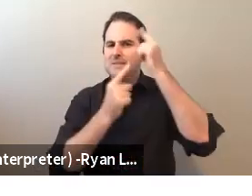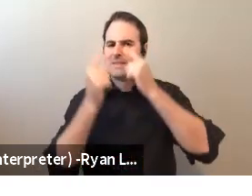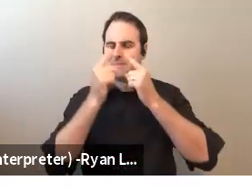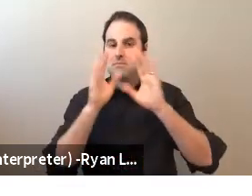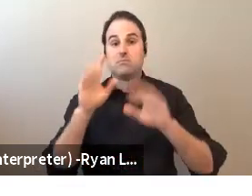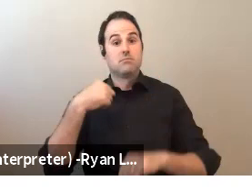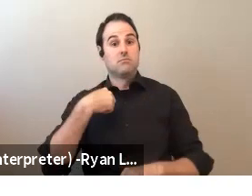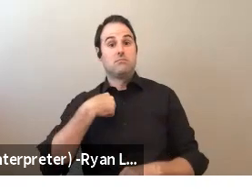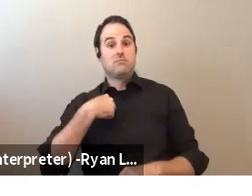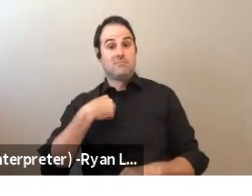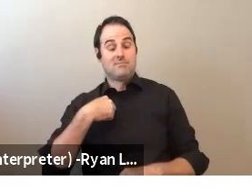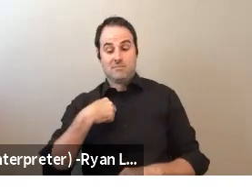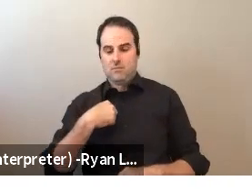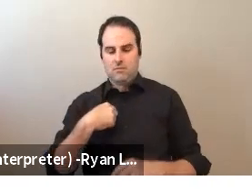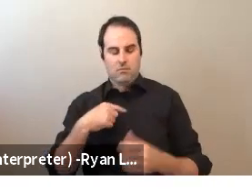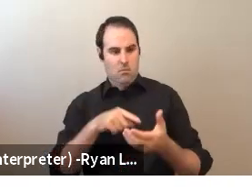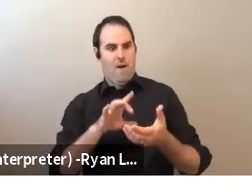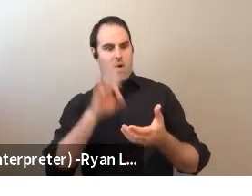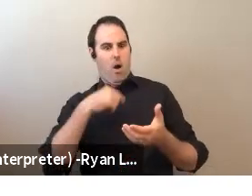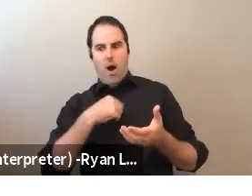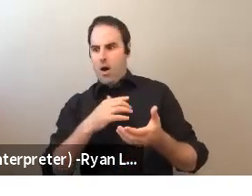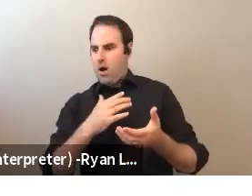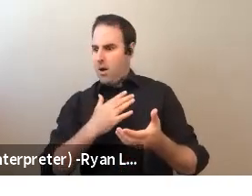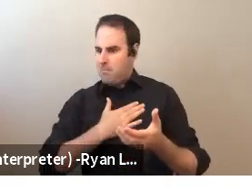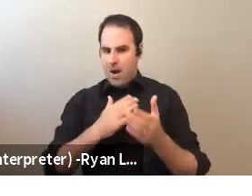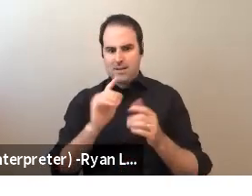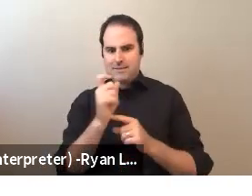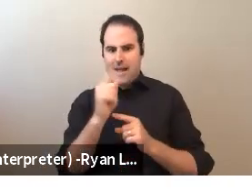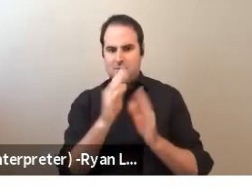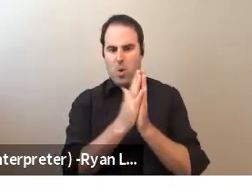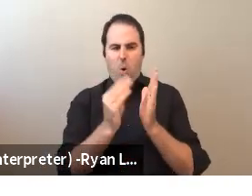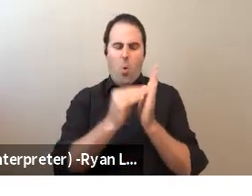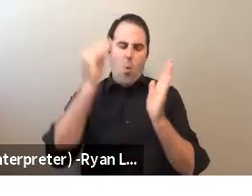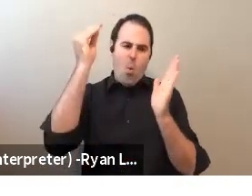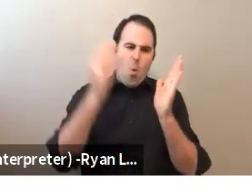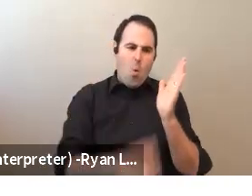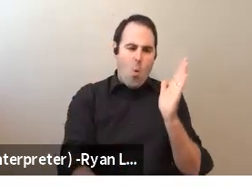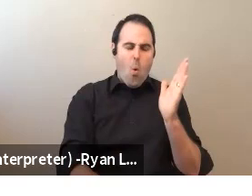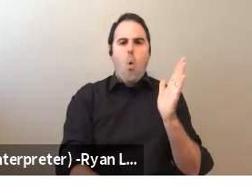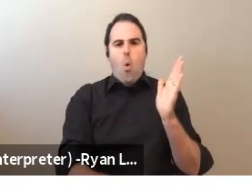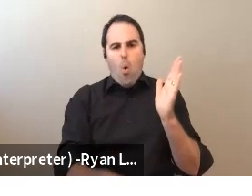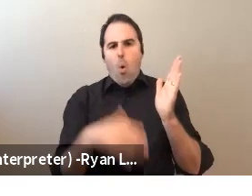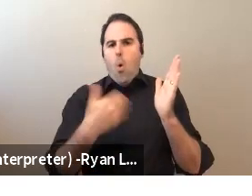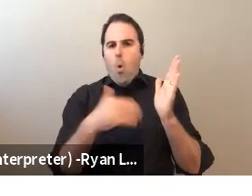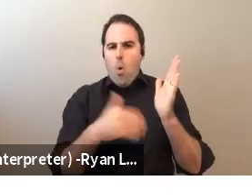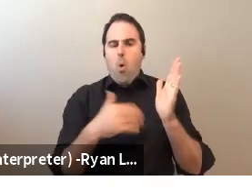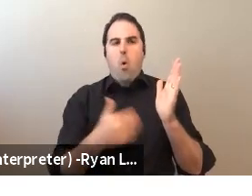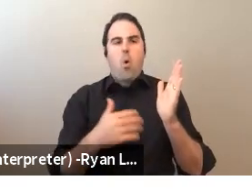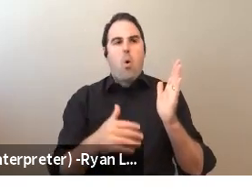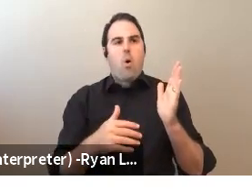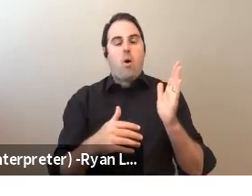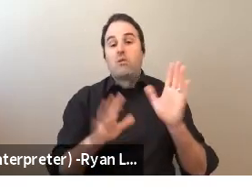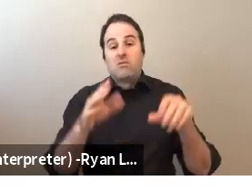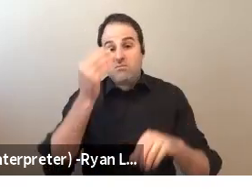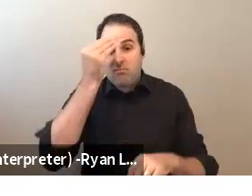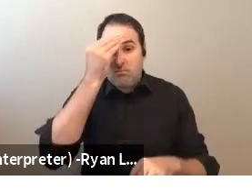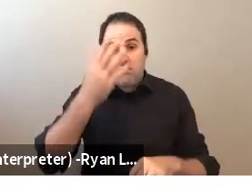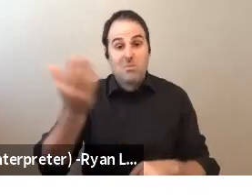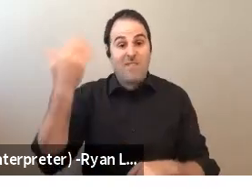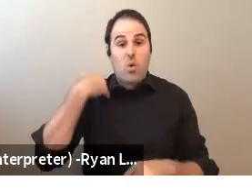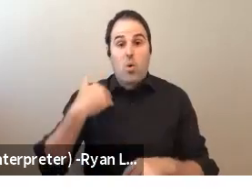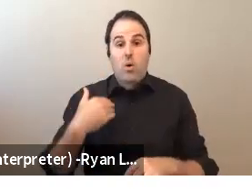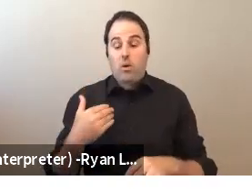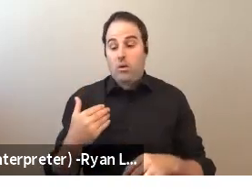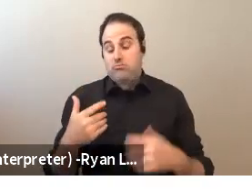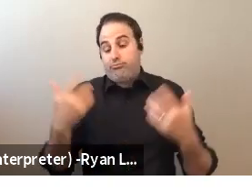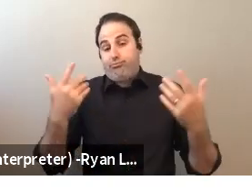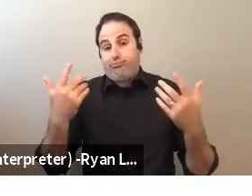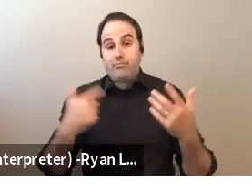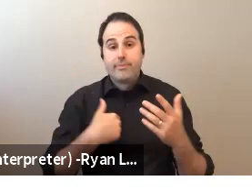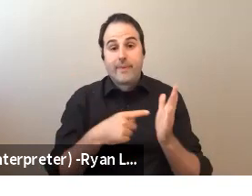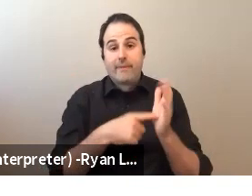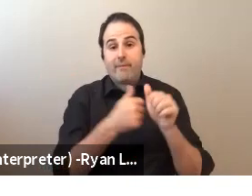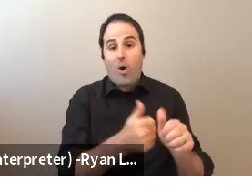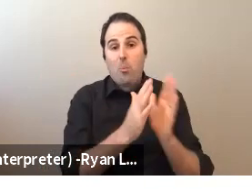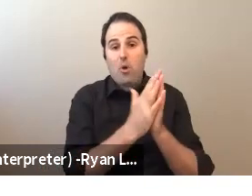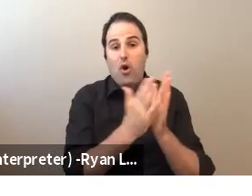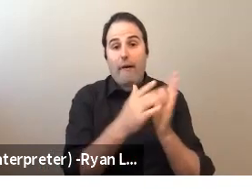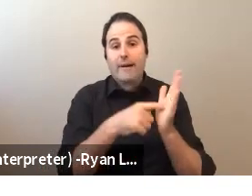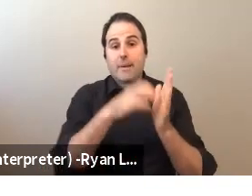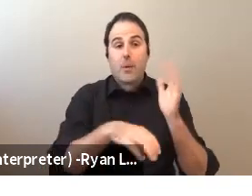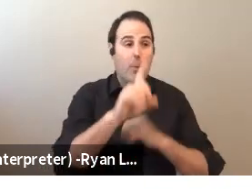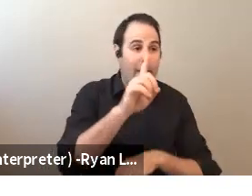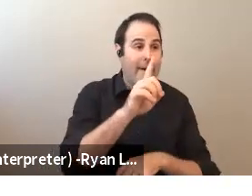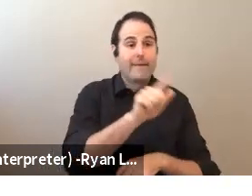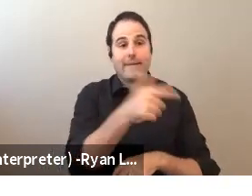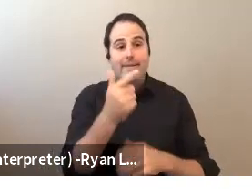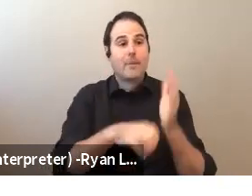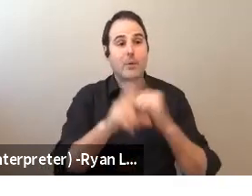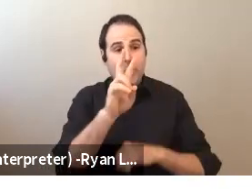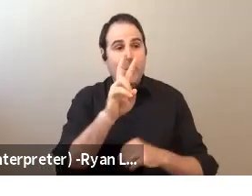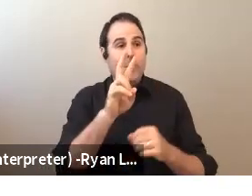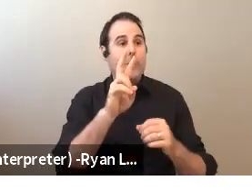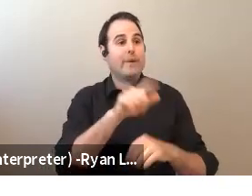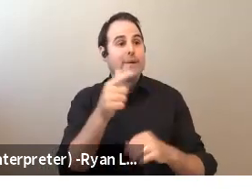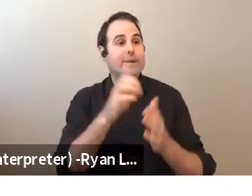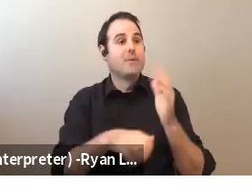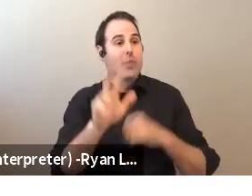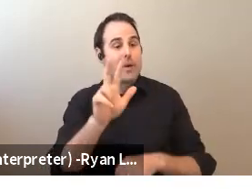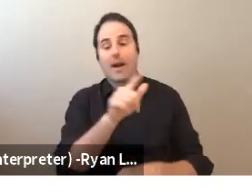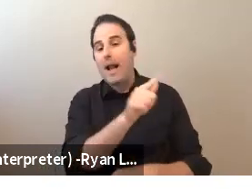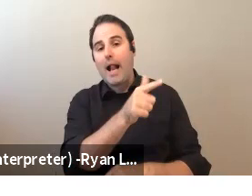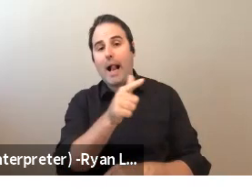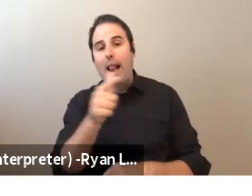Sally Potter: I, you know what, when I first started teaching. I just got the textbook and started with chapter one and then we're done with chapter one. I did chapter two and then chapter three and so on until you know we basically ran out a weeks in the semester.